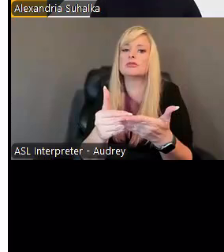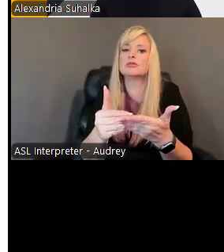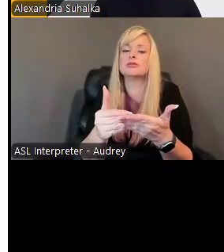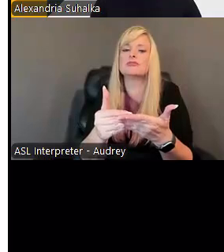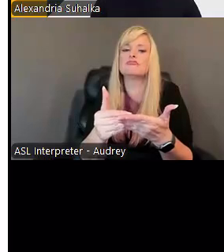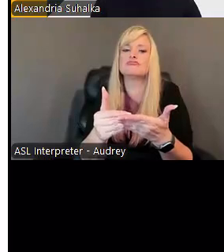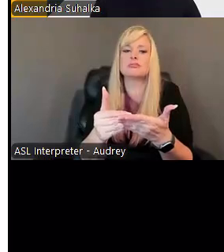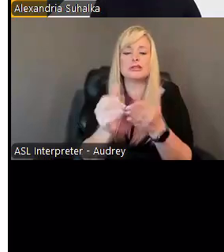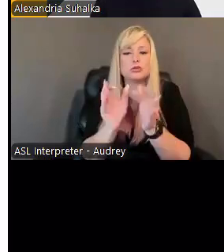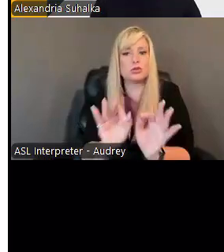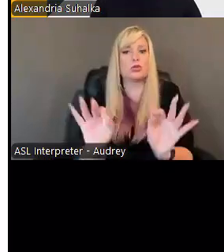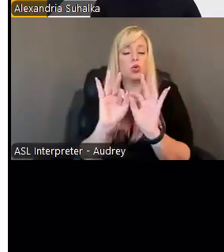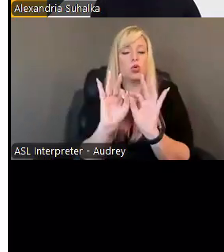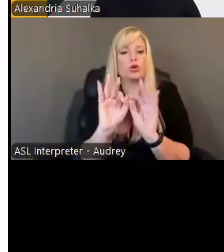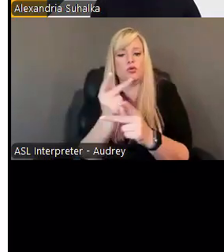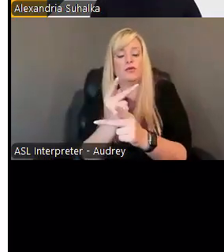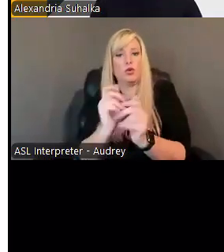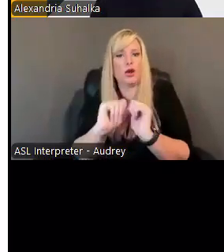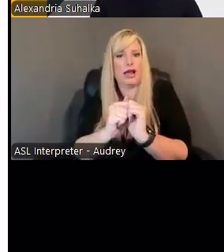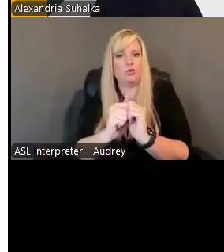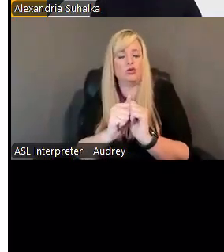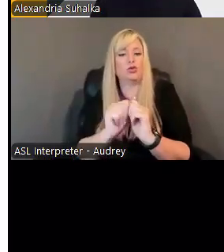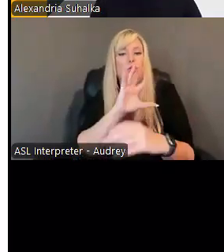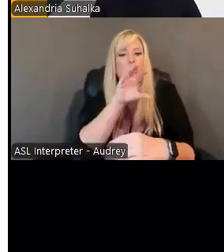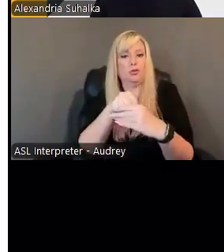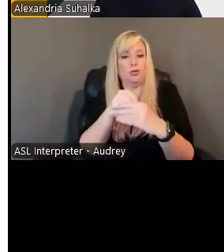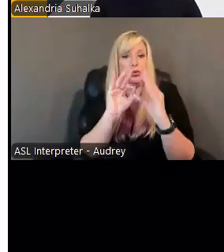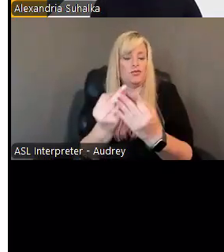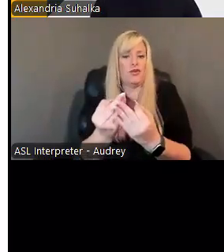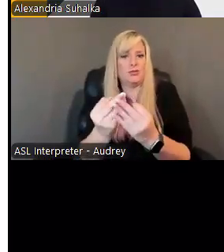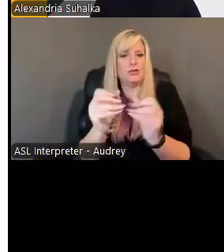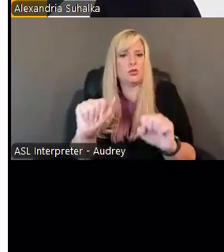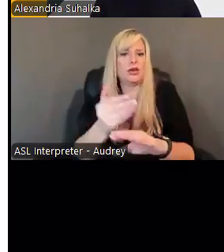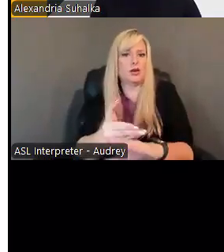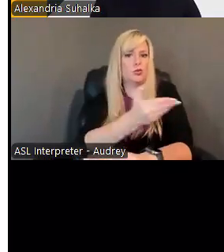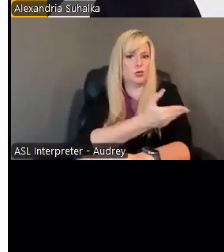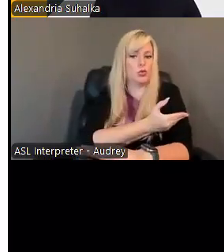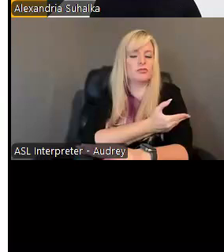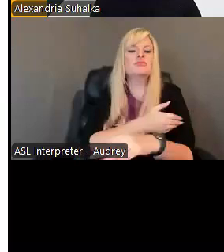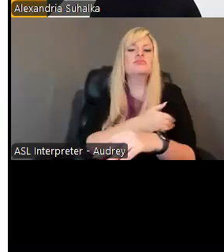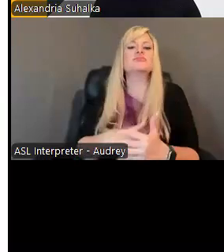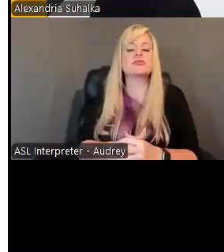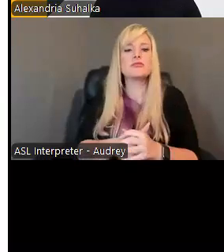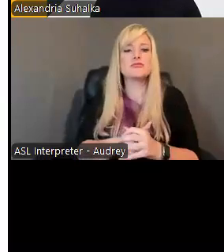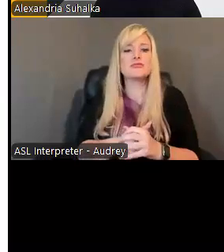we need to figure out how to include them. The second piece was considering cultural beliefs,